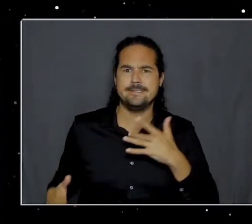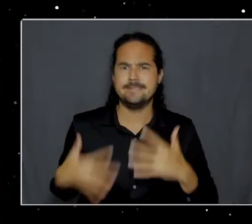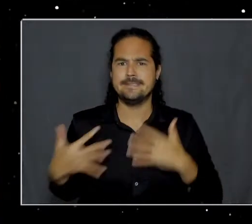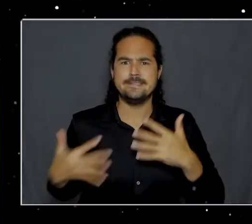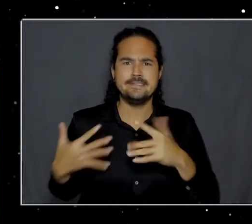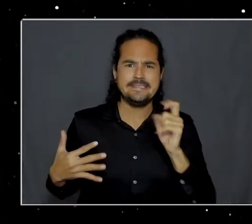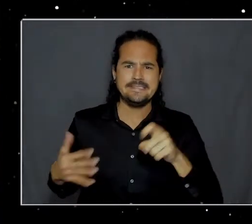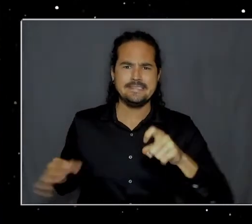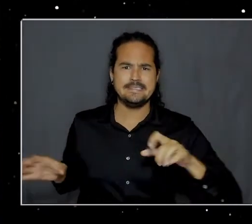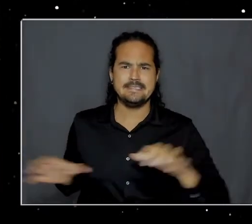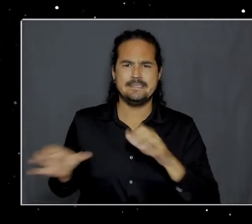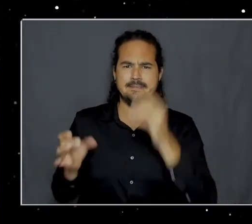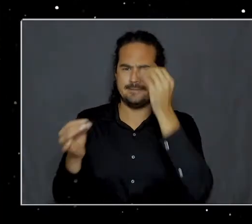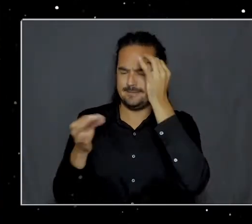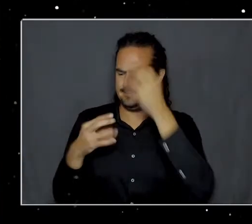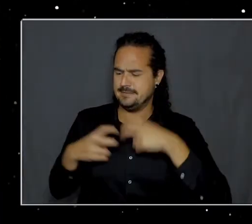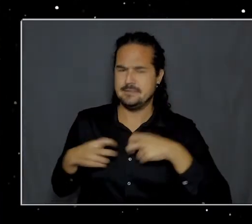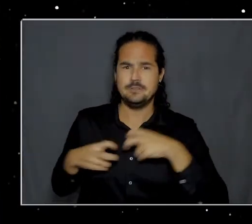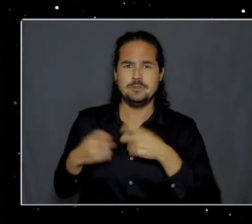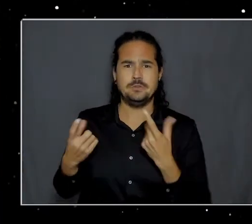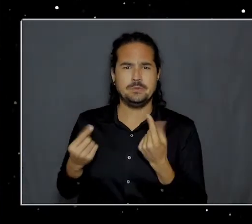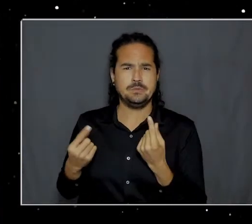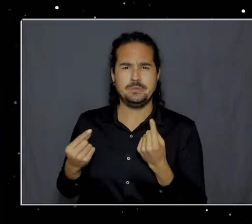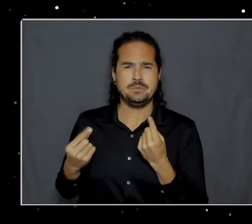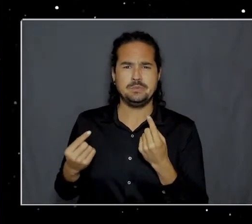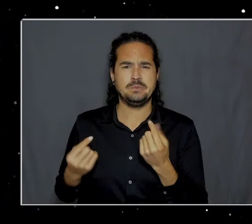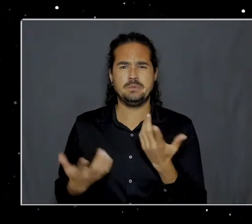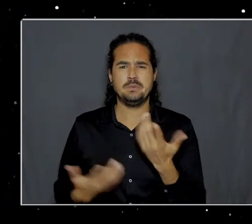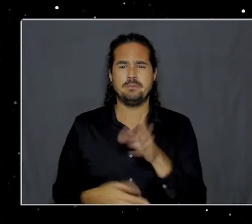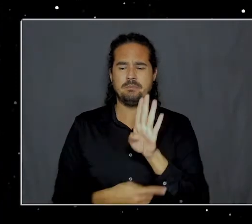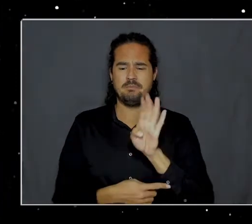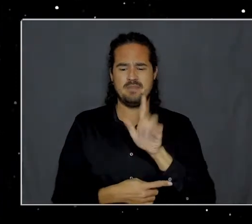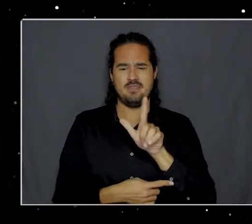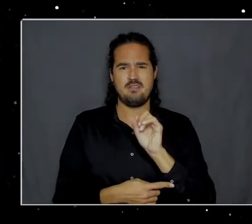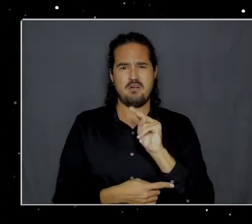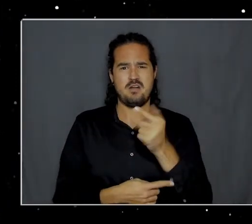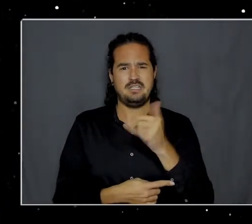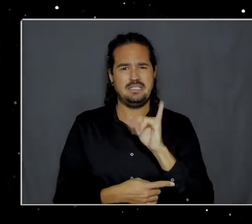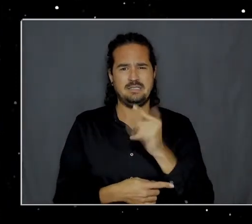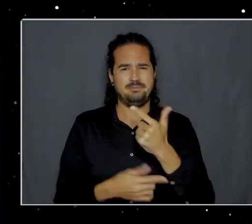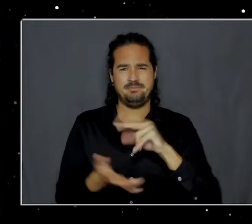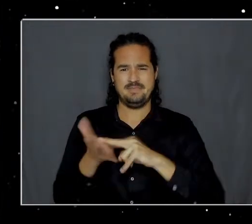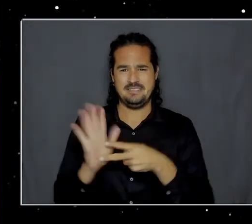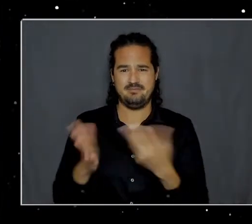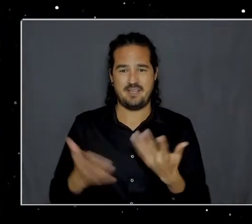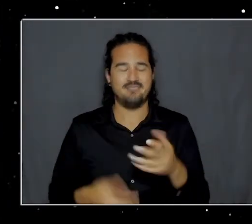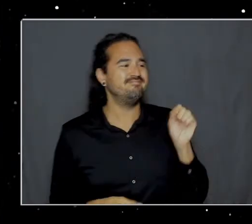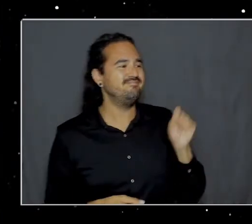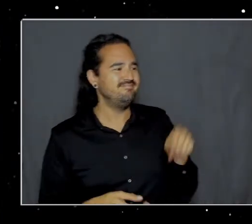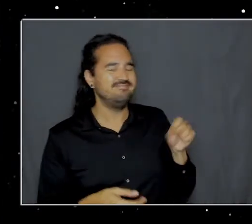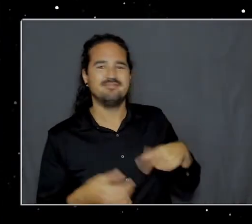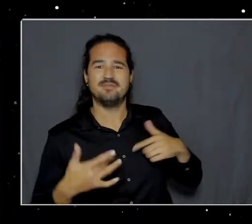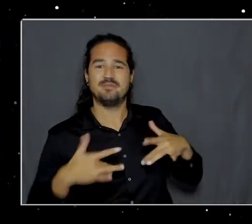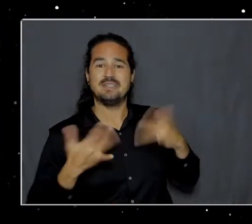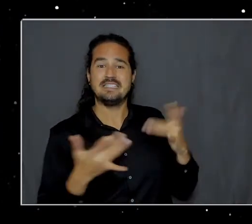FIRED UP AND REALLY THINKING ABOUT WHAT BELONGING MEANS. EULA SCOTT BYNOE: YEAH, ABSOLUTELY. SO, I'M REALLY EXCITED TO BE ABLE TO INTRODUCE OUR NEXT